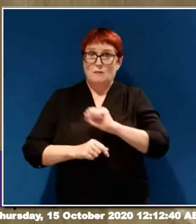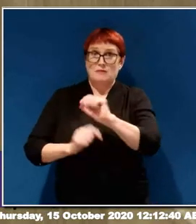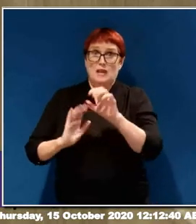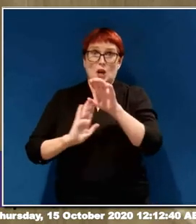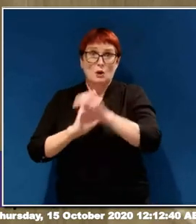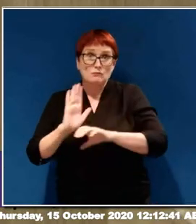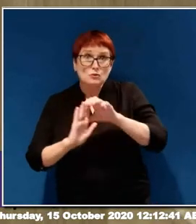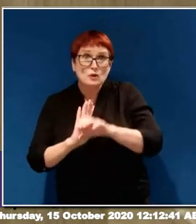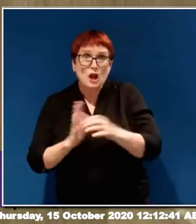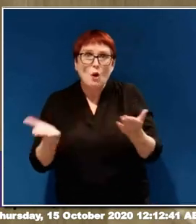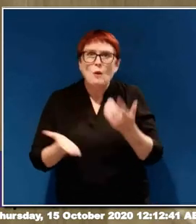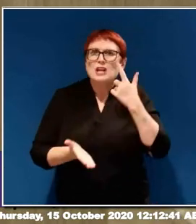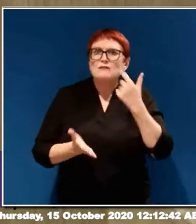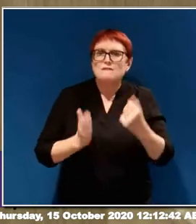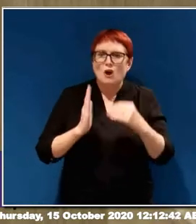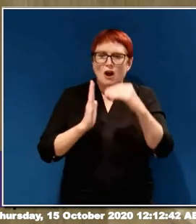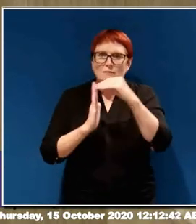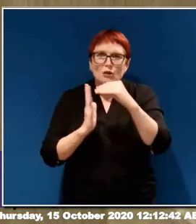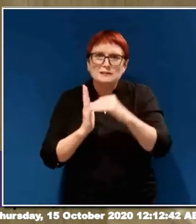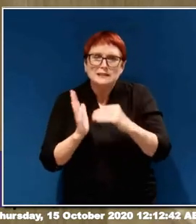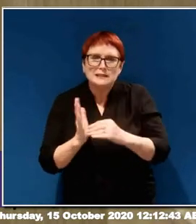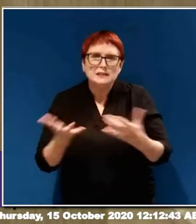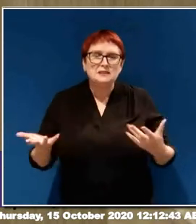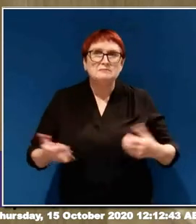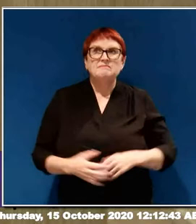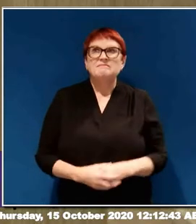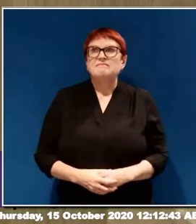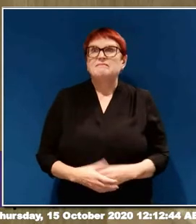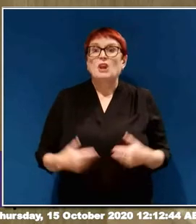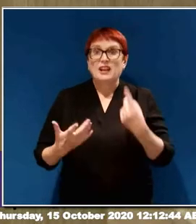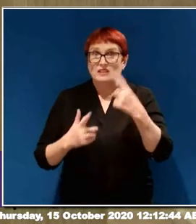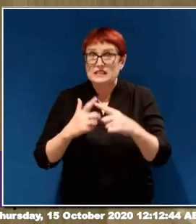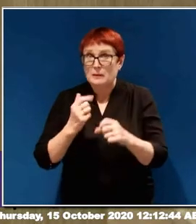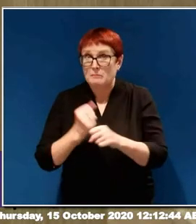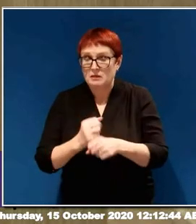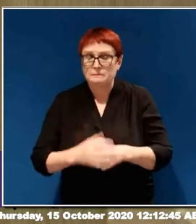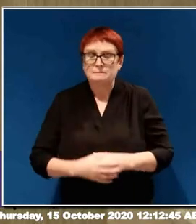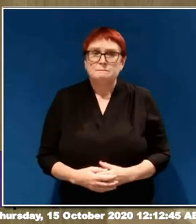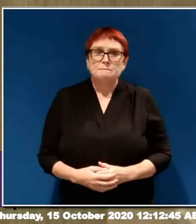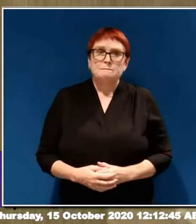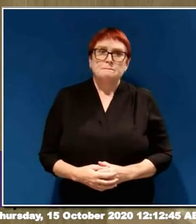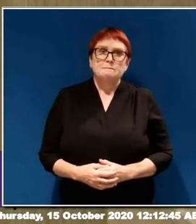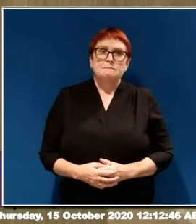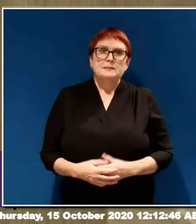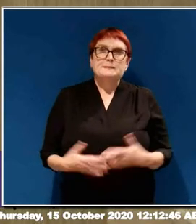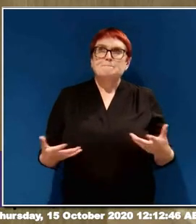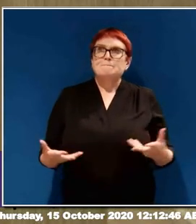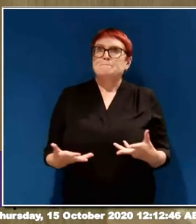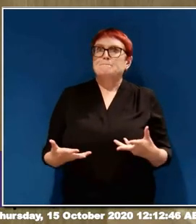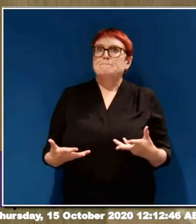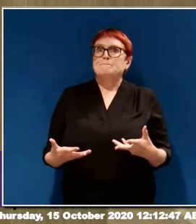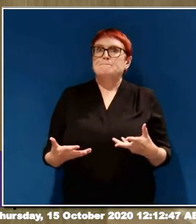A good example would be a Head of Special Ed phoned me recently and said,